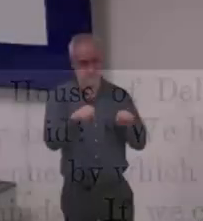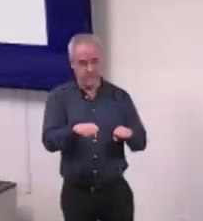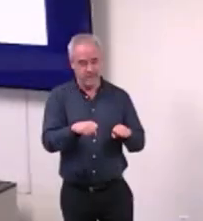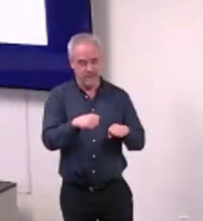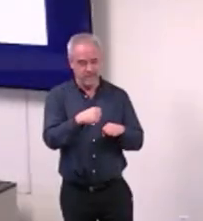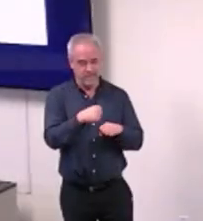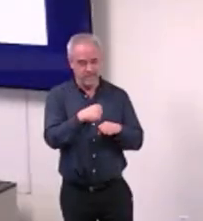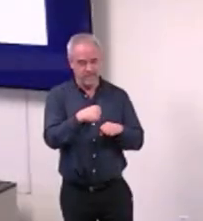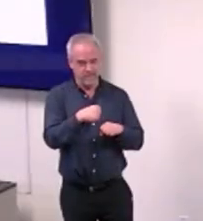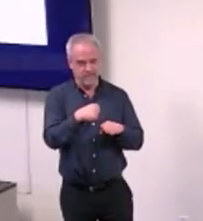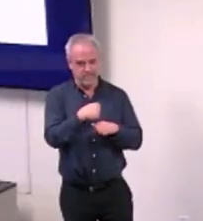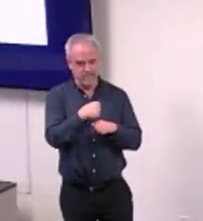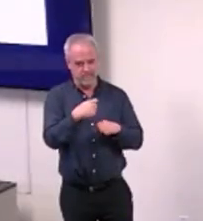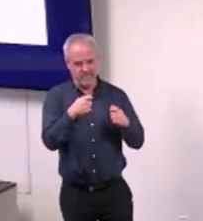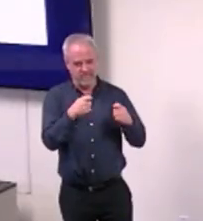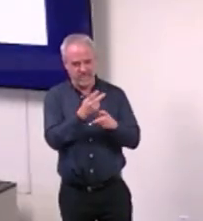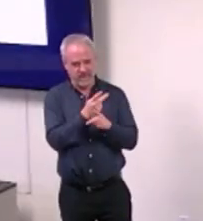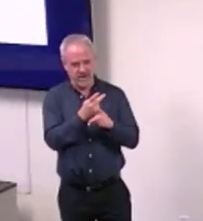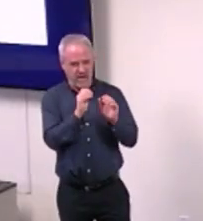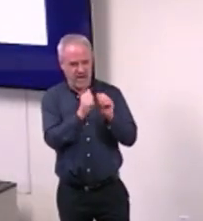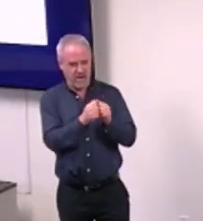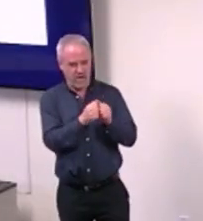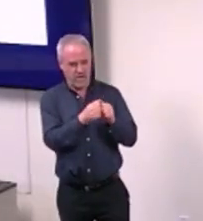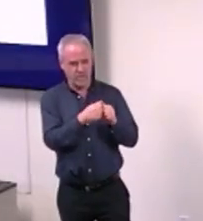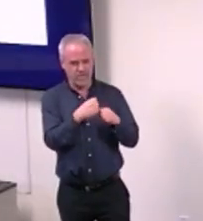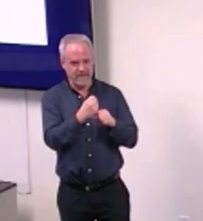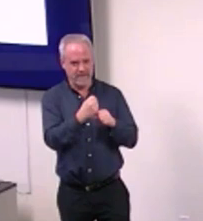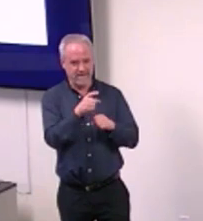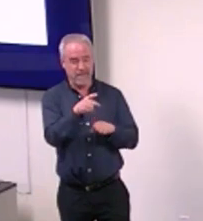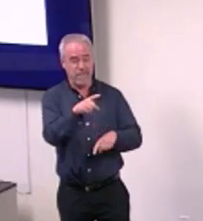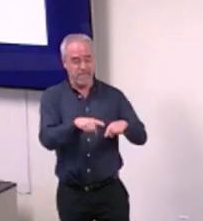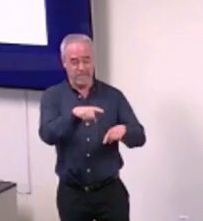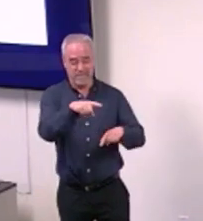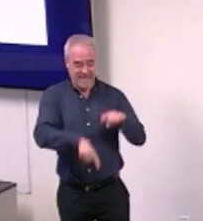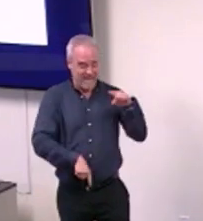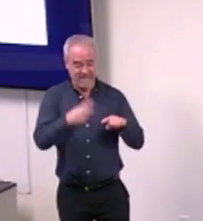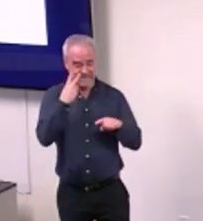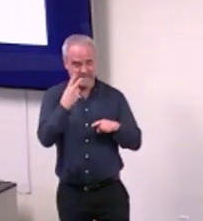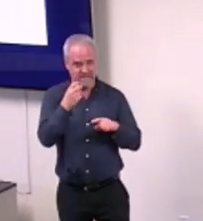This is in 1832. I have some other passages that I'm not going to show.